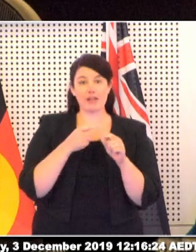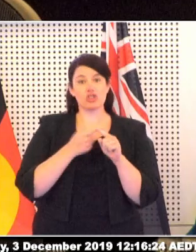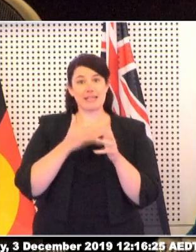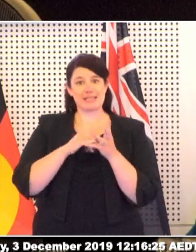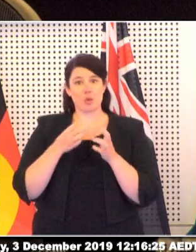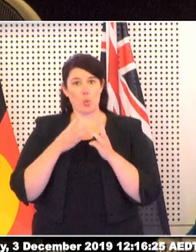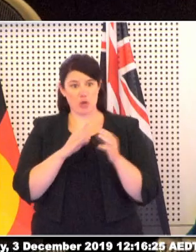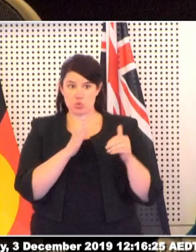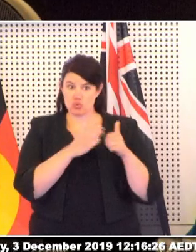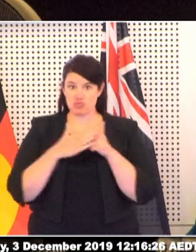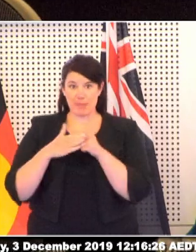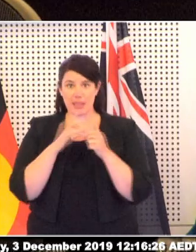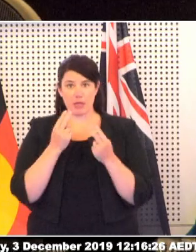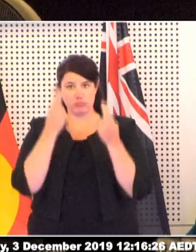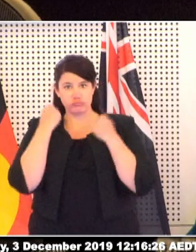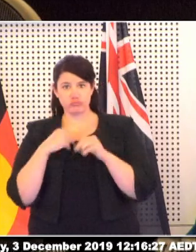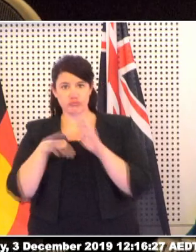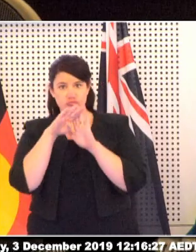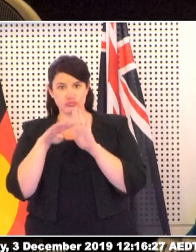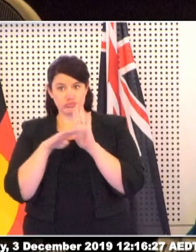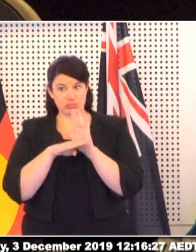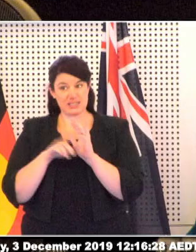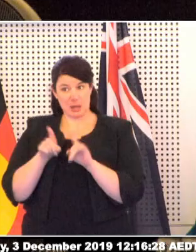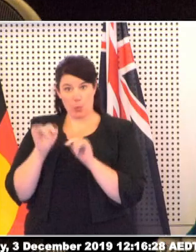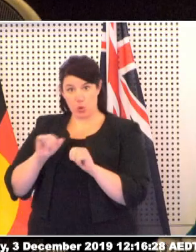that your research has identified?